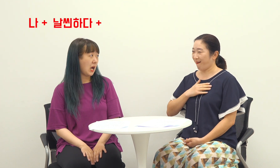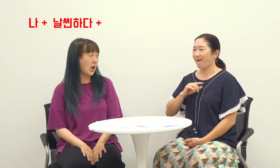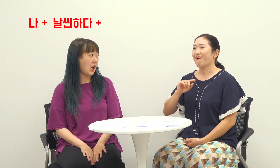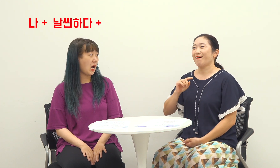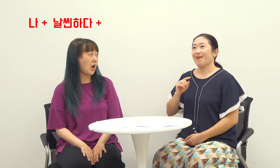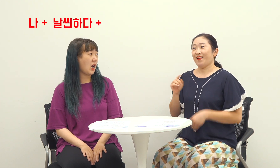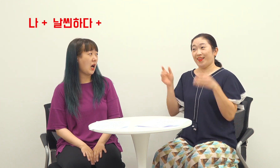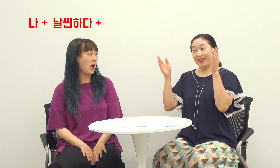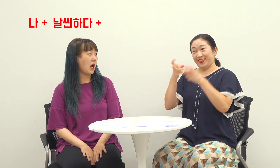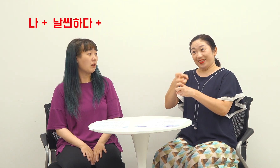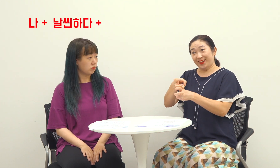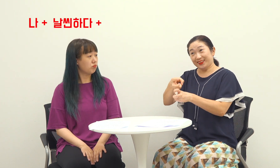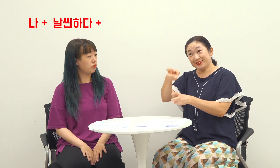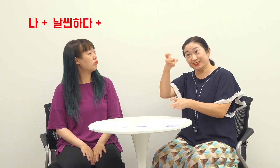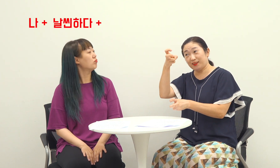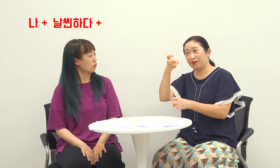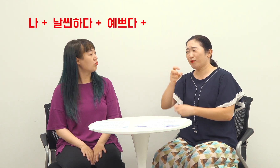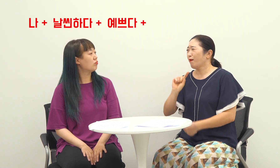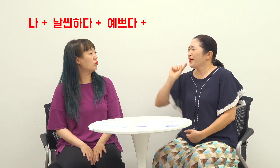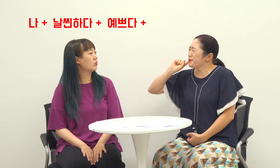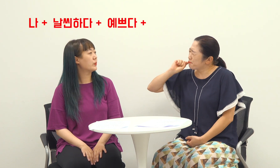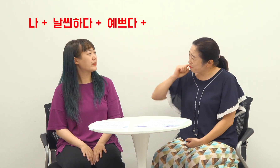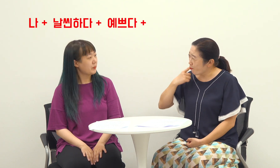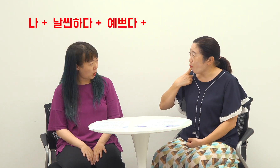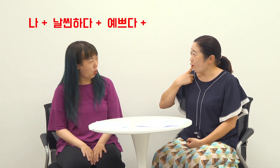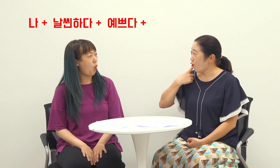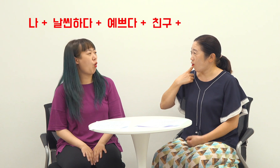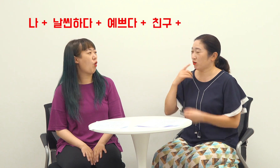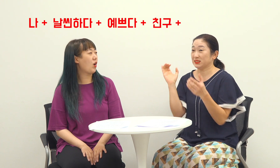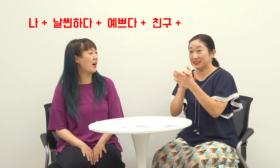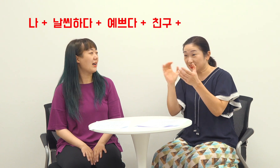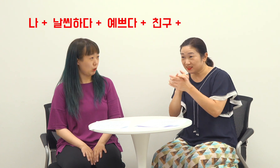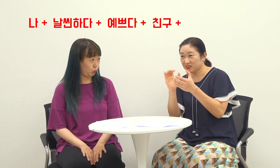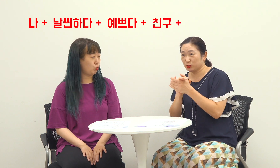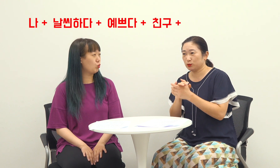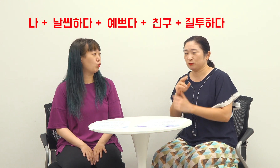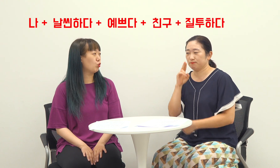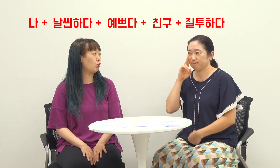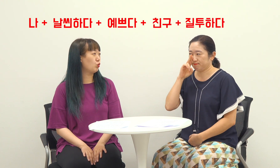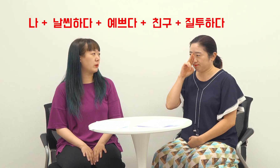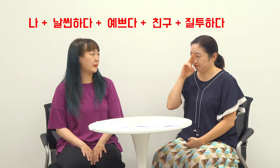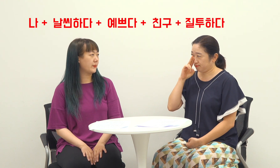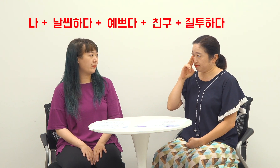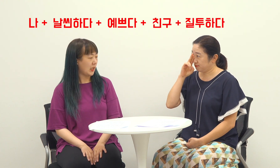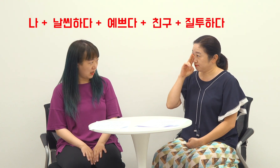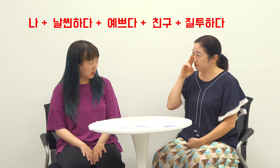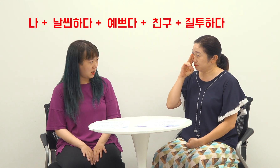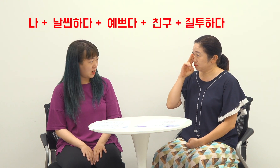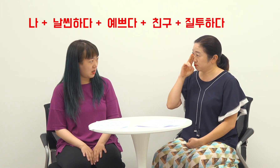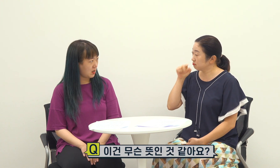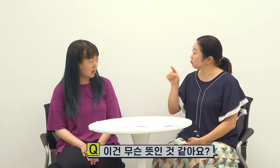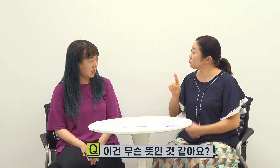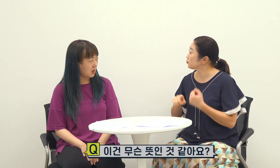'I + slim + pretty + friend + jealous'.